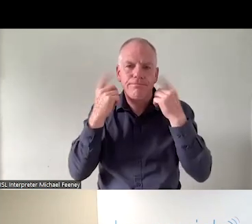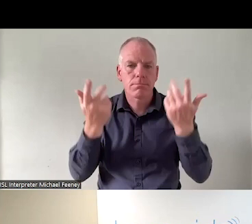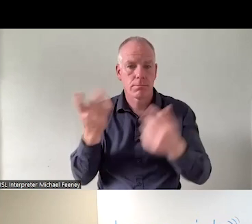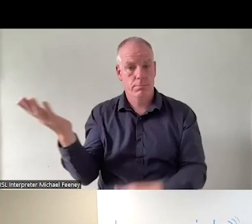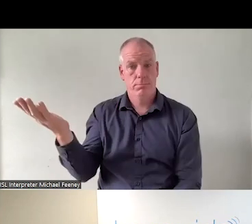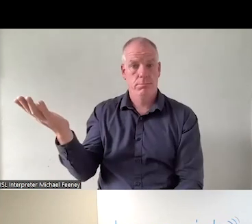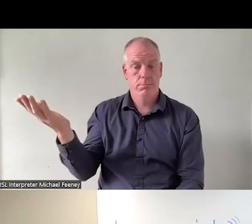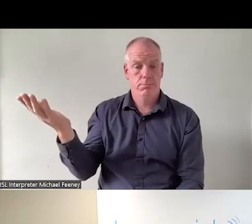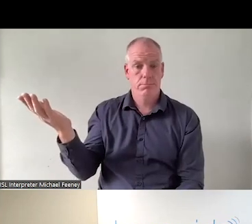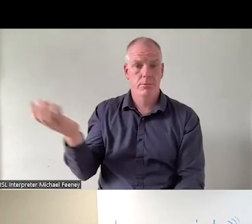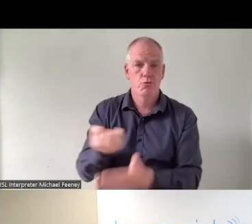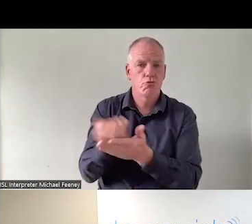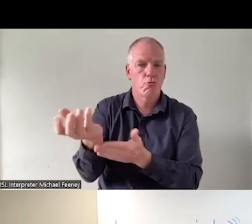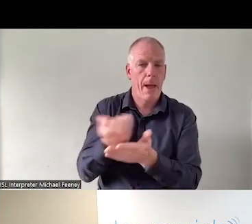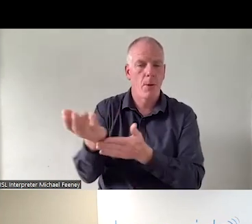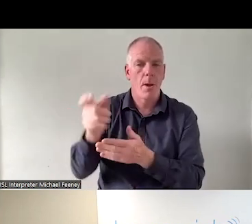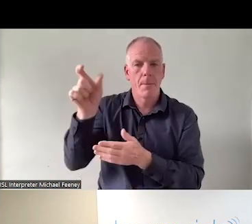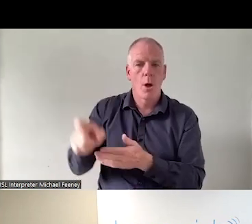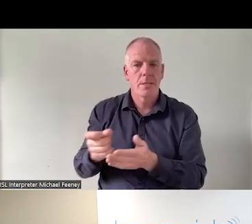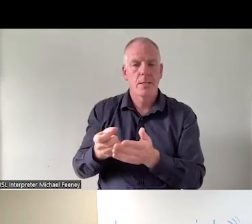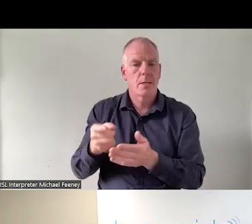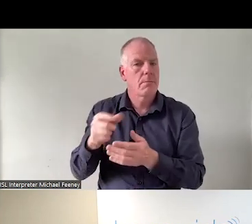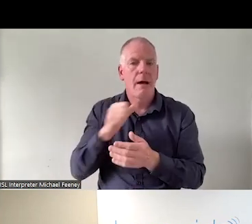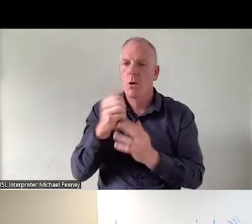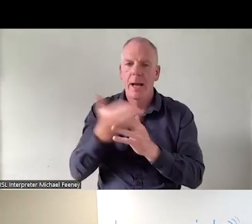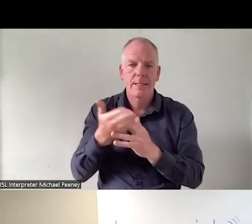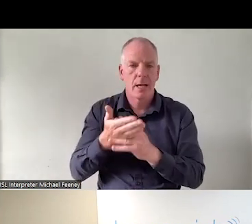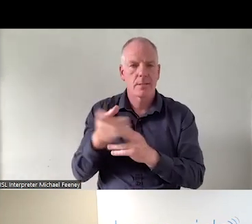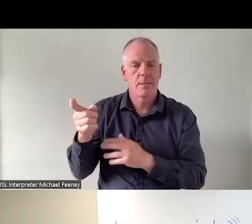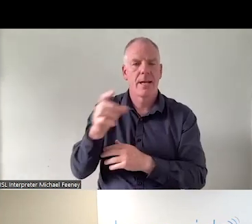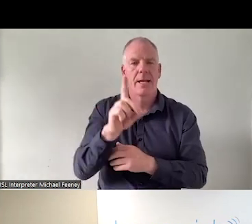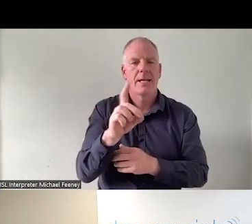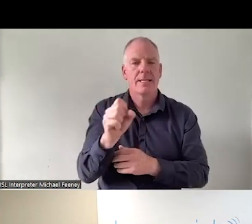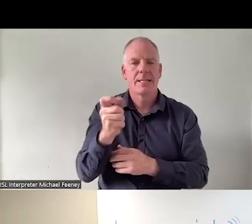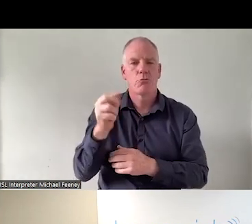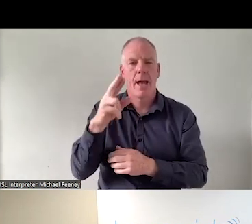For a describer, if you don't already have access to them, that's something that obviously ADI can help you with.